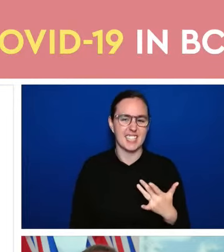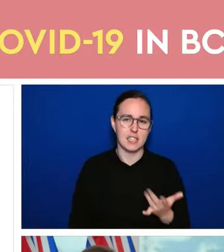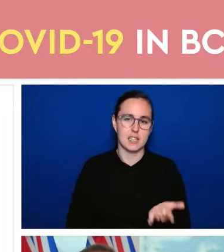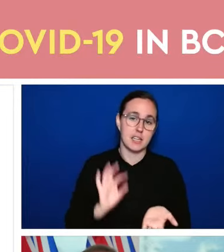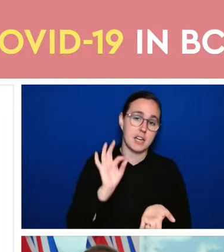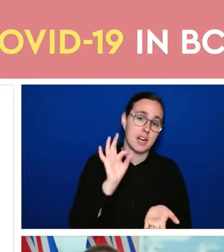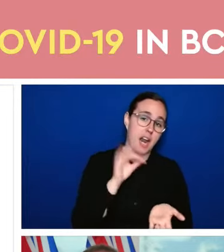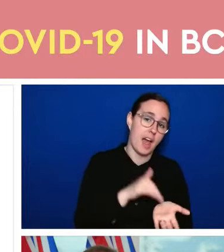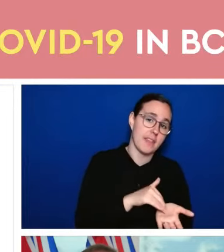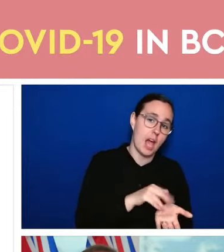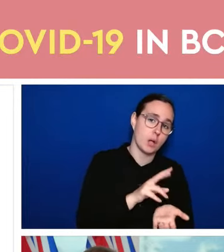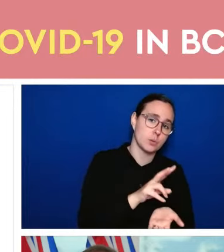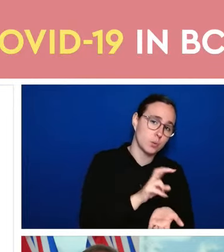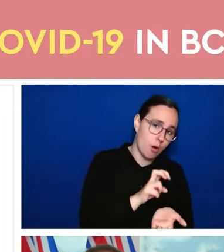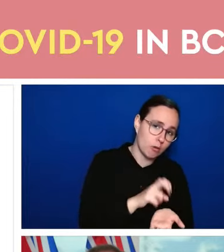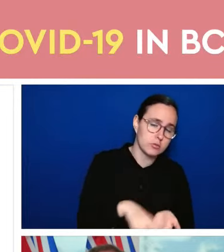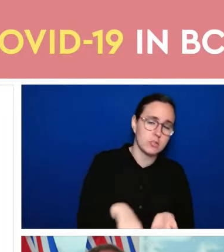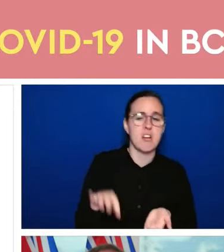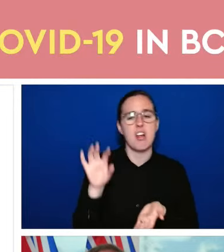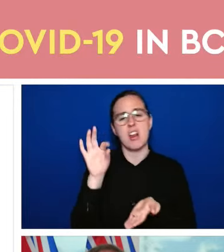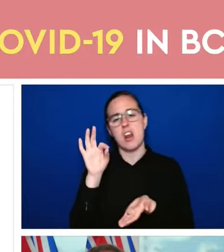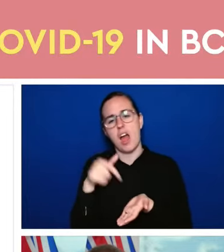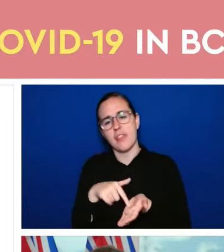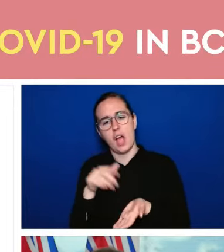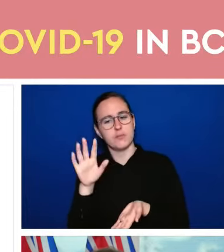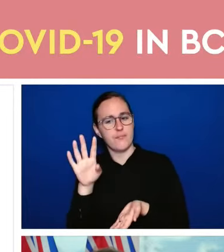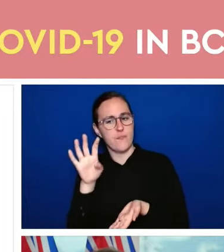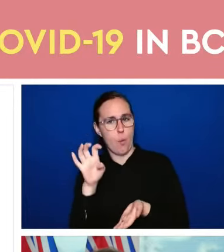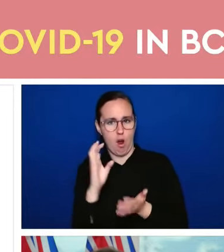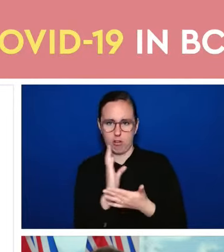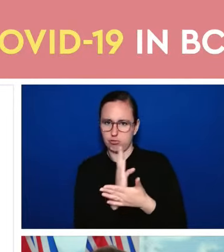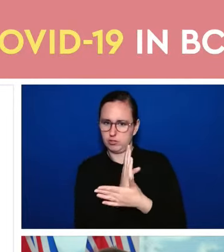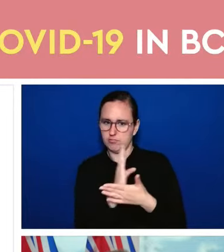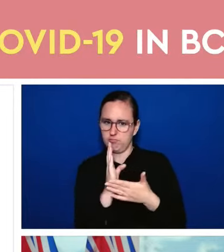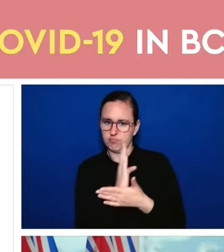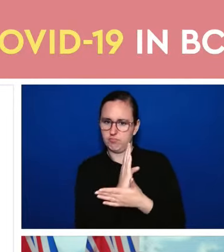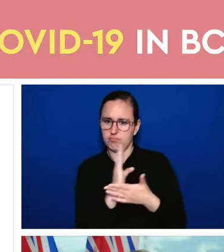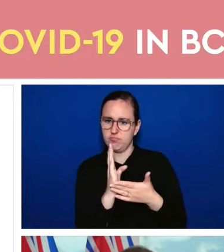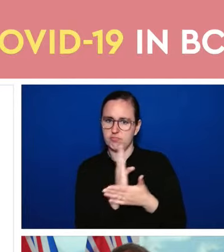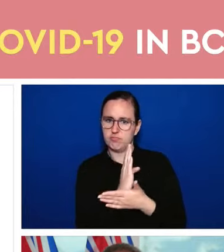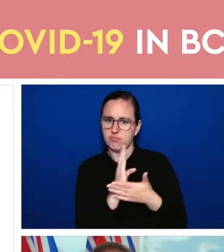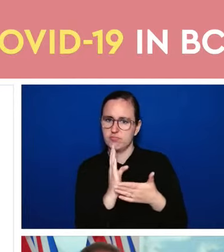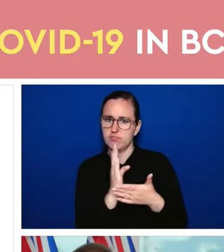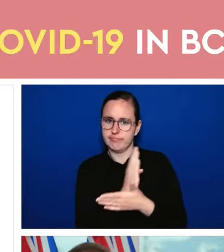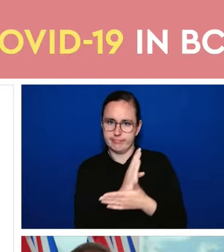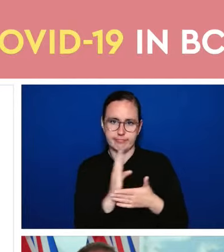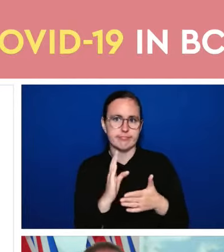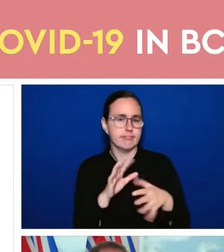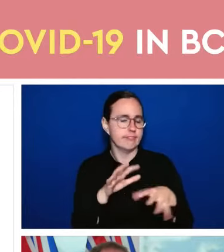fifty beds. Are occupied right now people are hospital census is in that range. And we want in